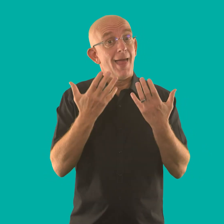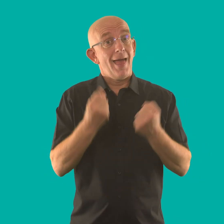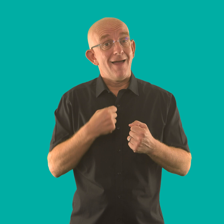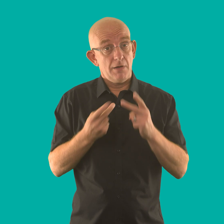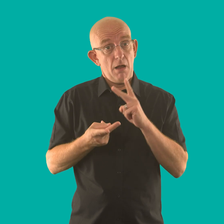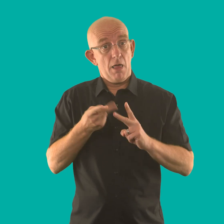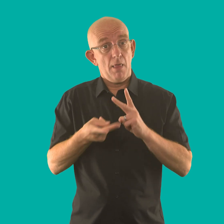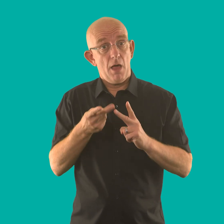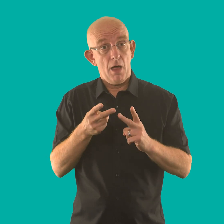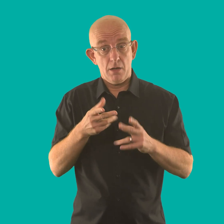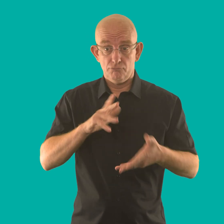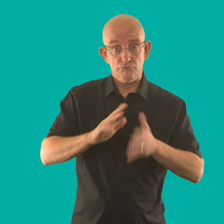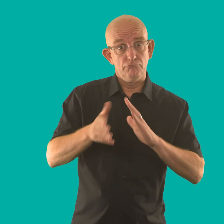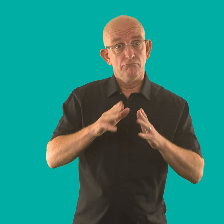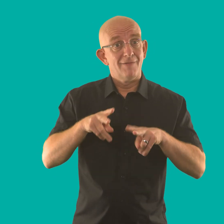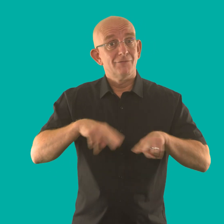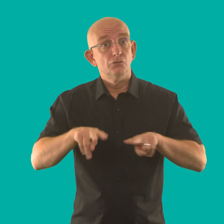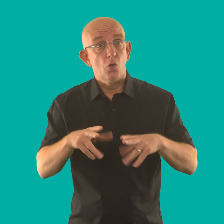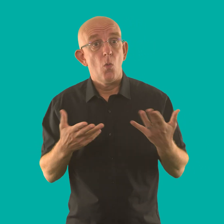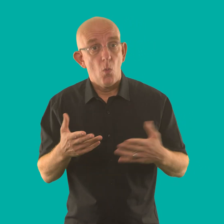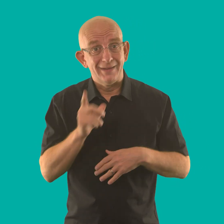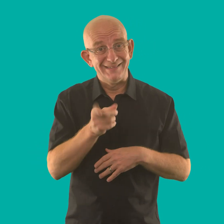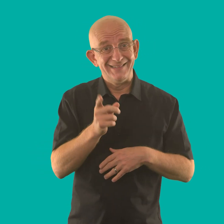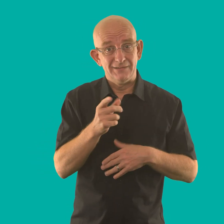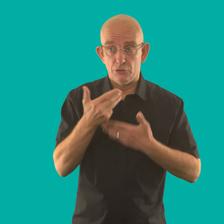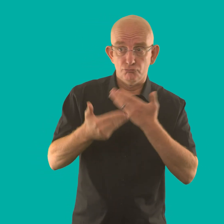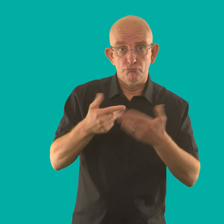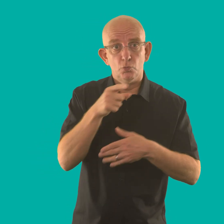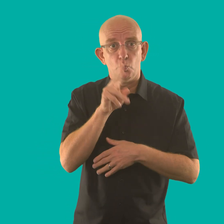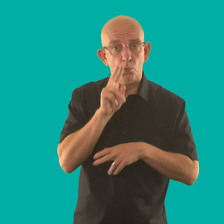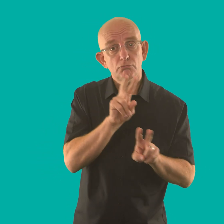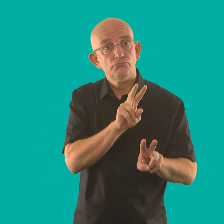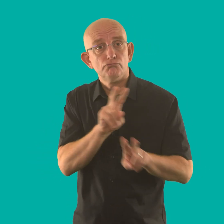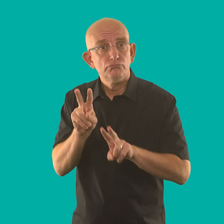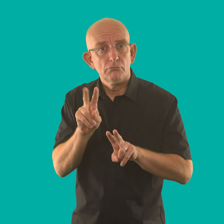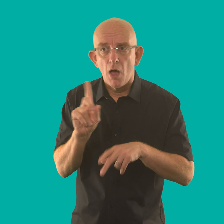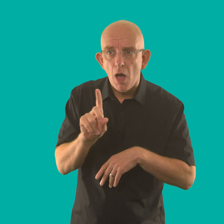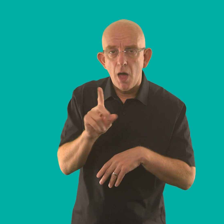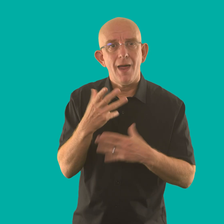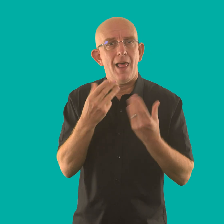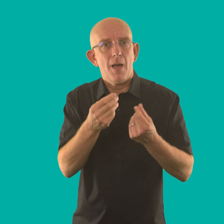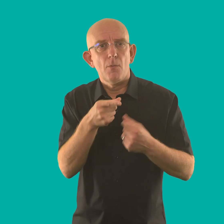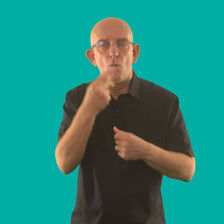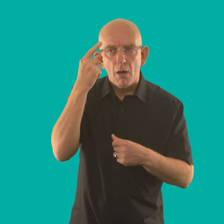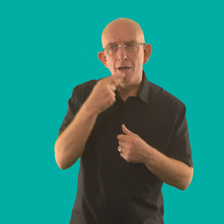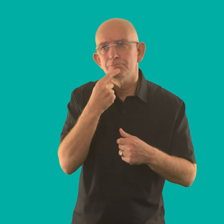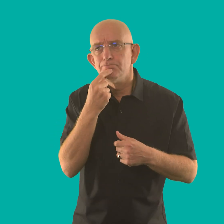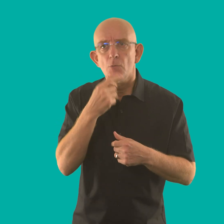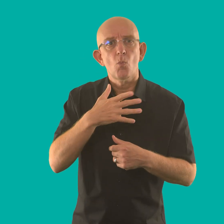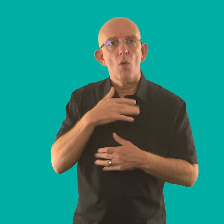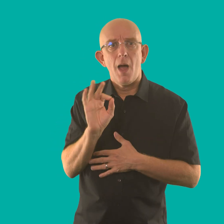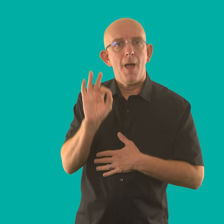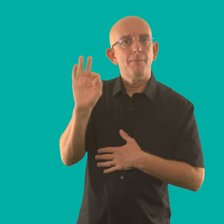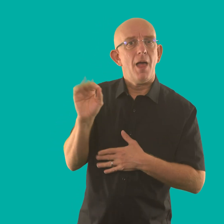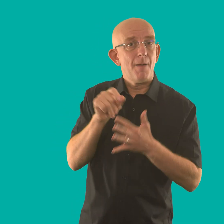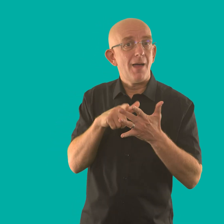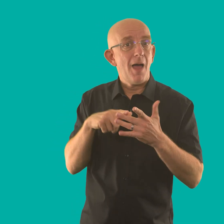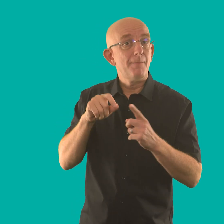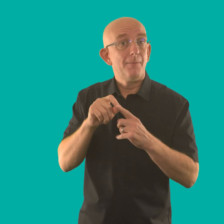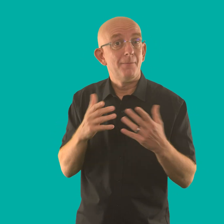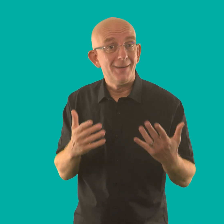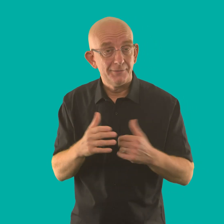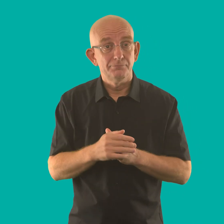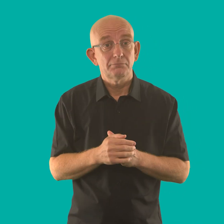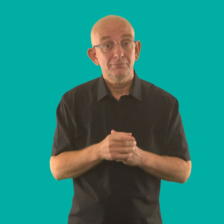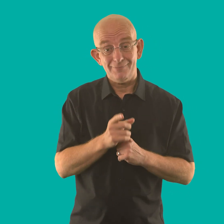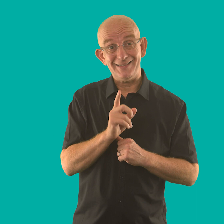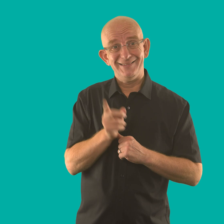Our other videos will help you apply for PIP.